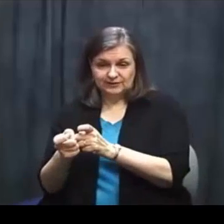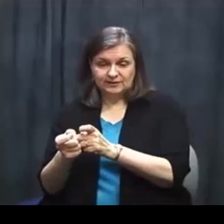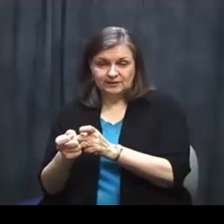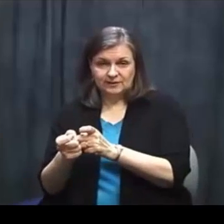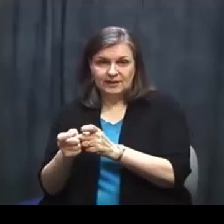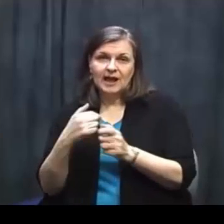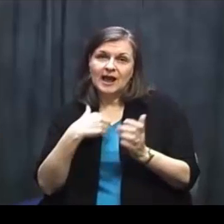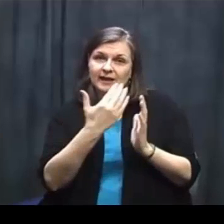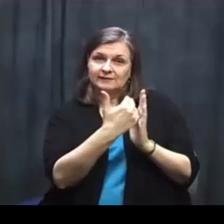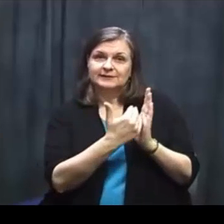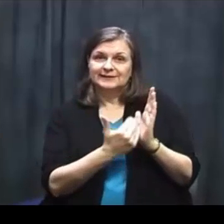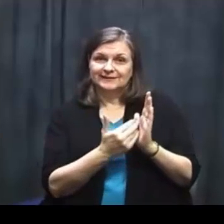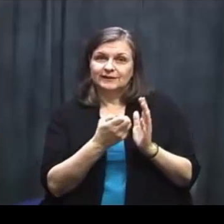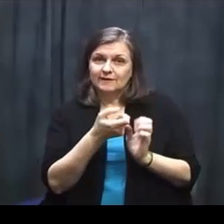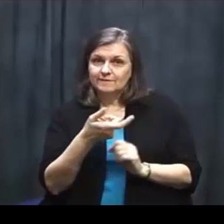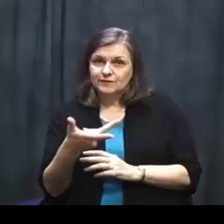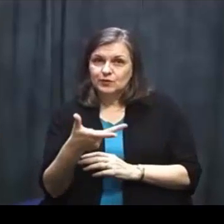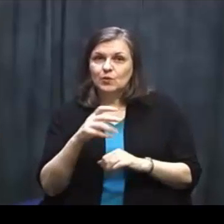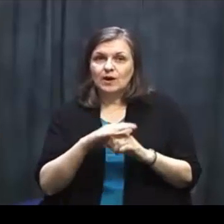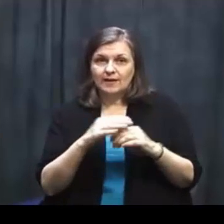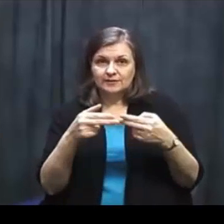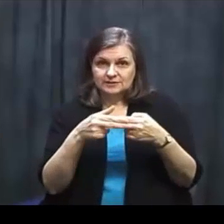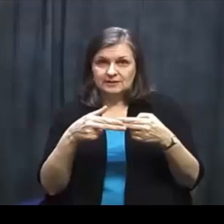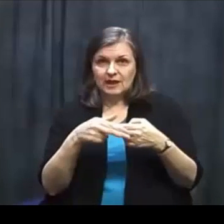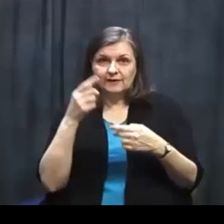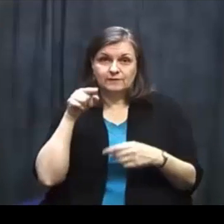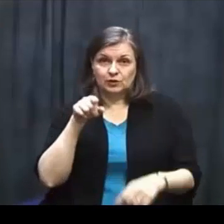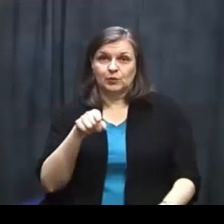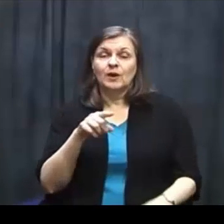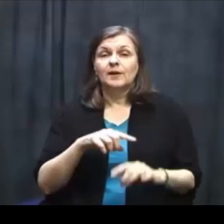for modifications. I've listed a couple here for your review